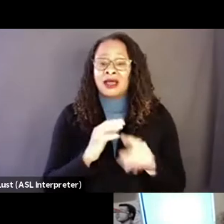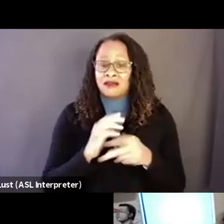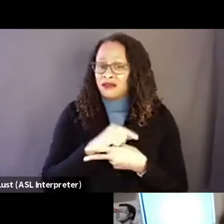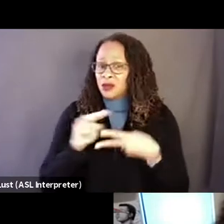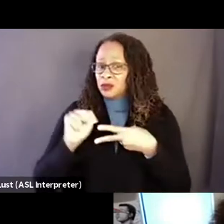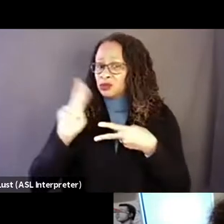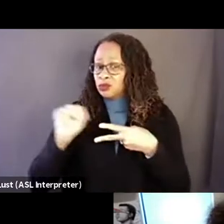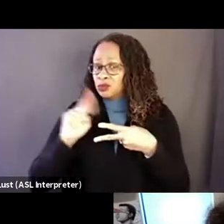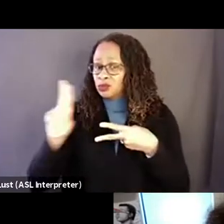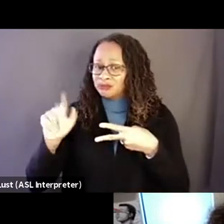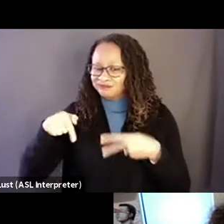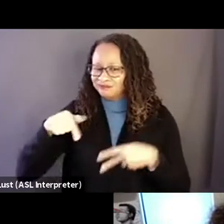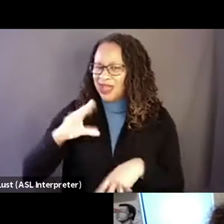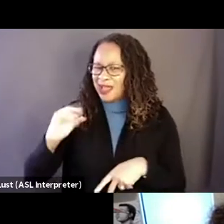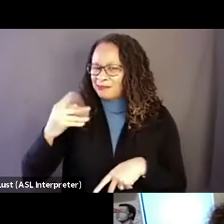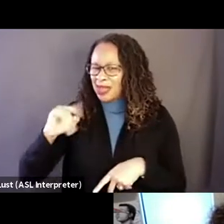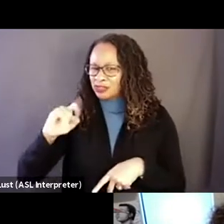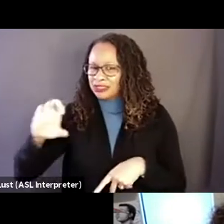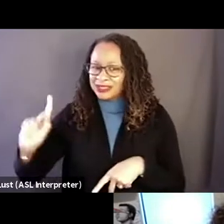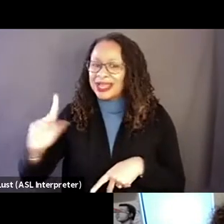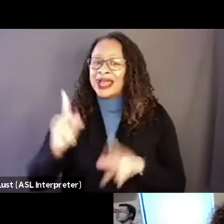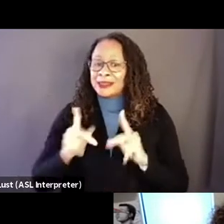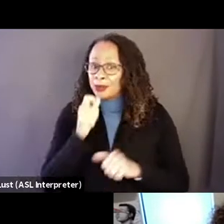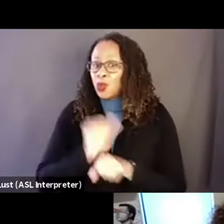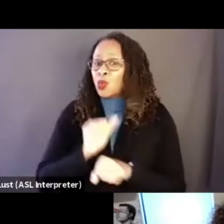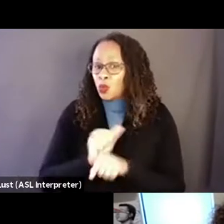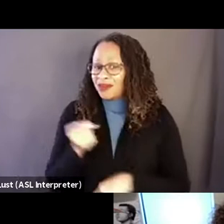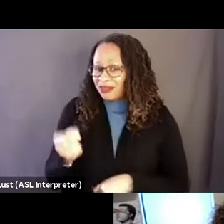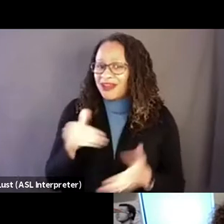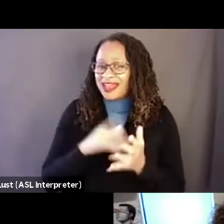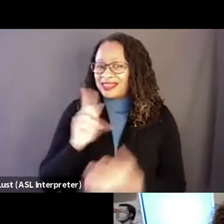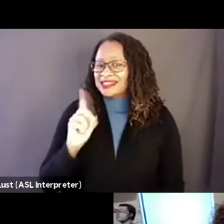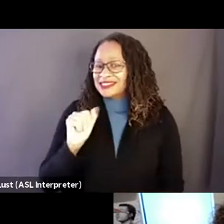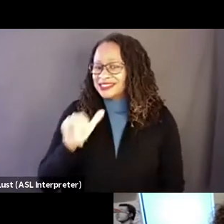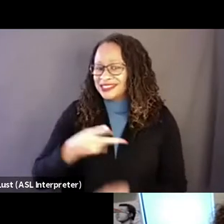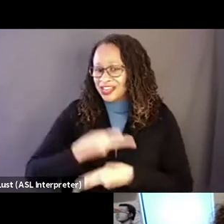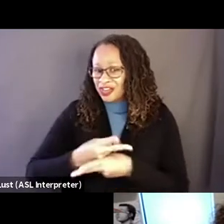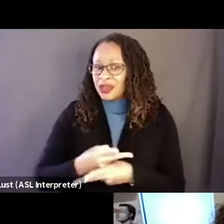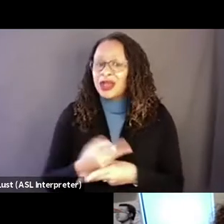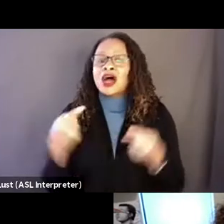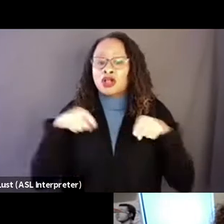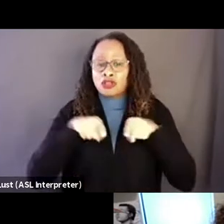and the folks that work at the daycare with them alongside the mothers.